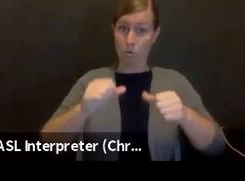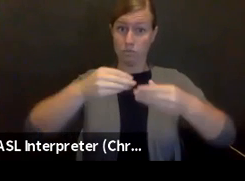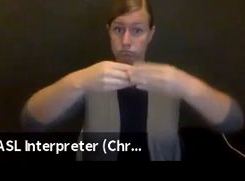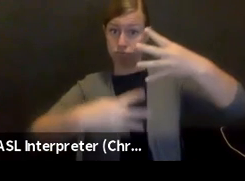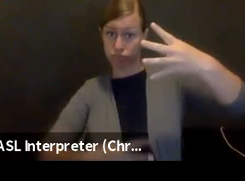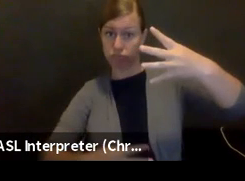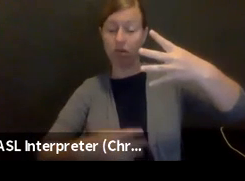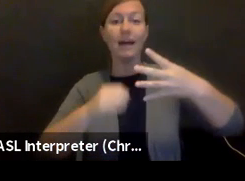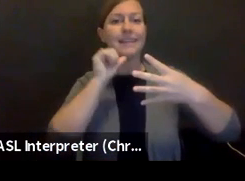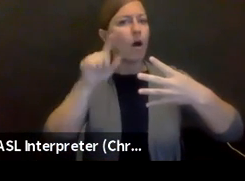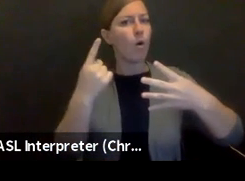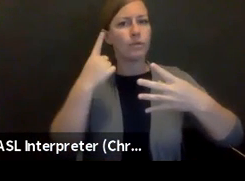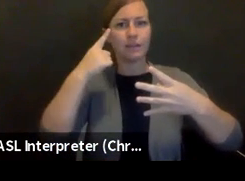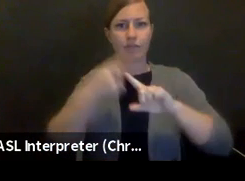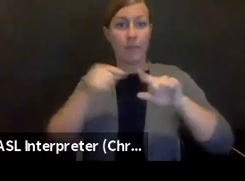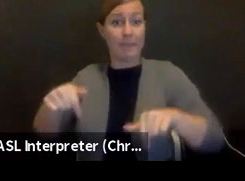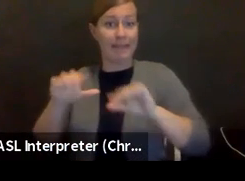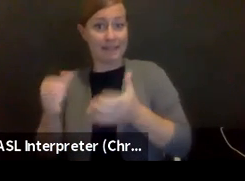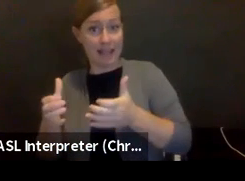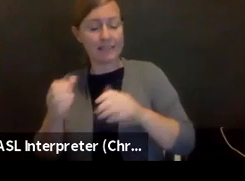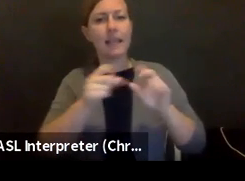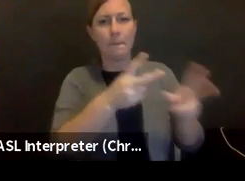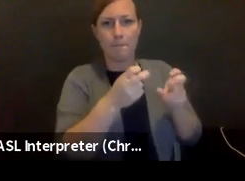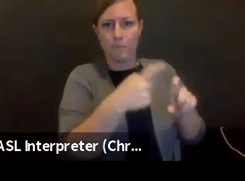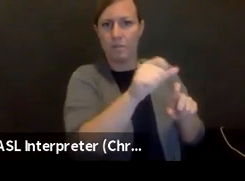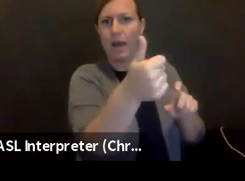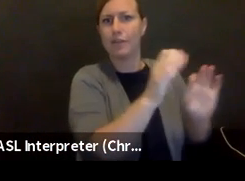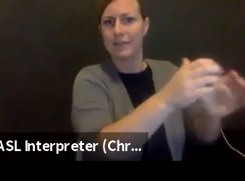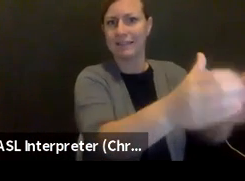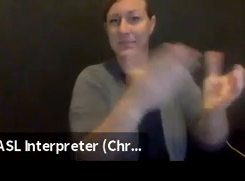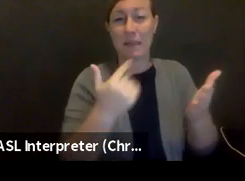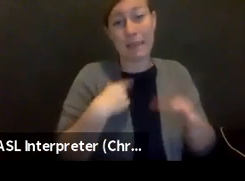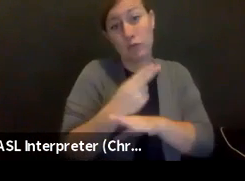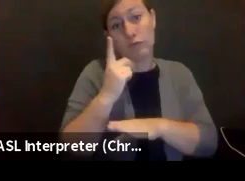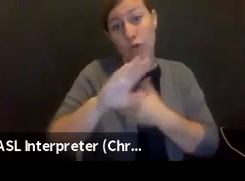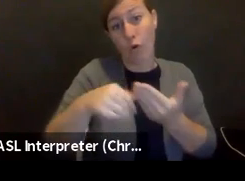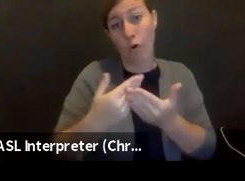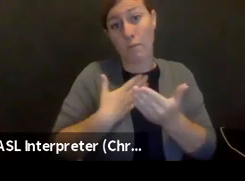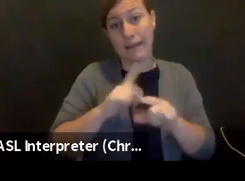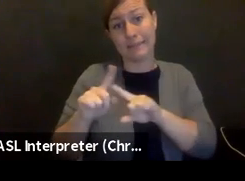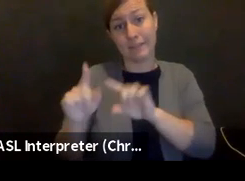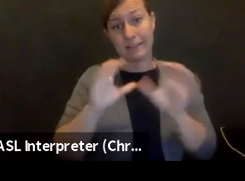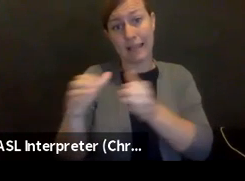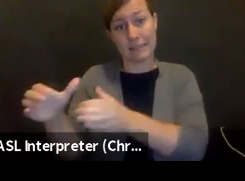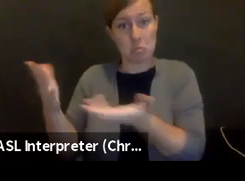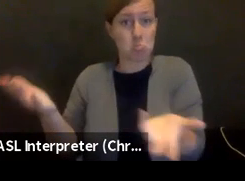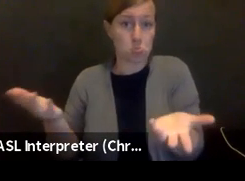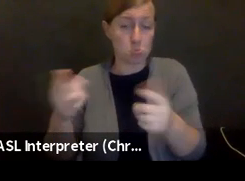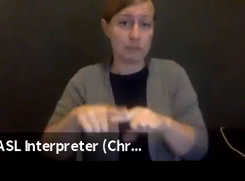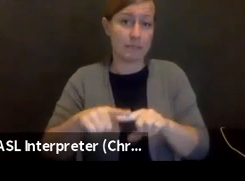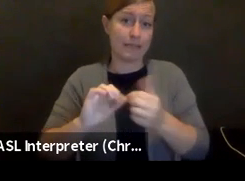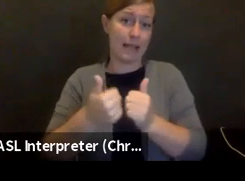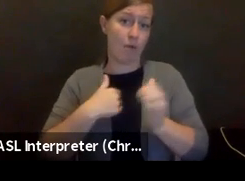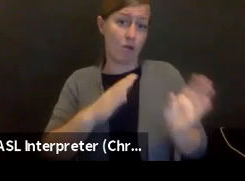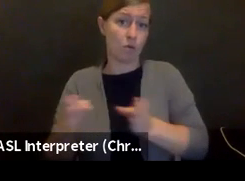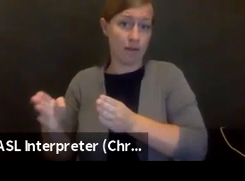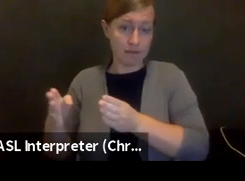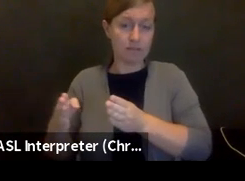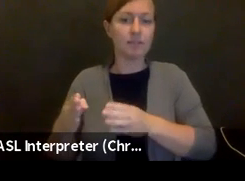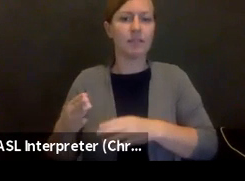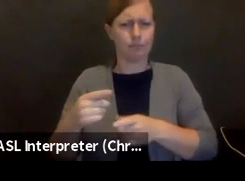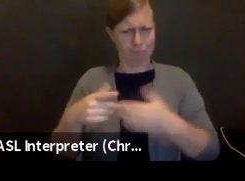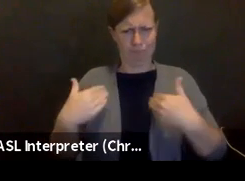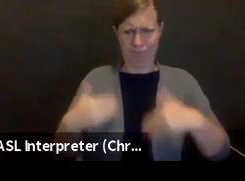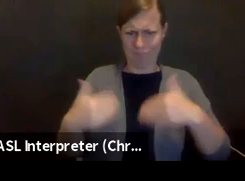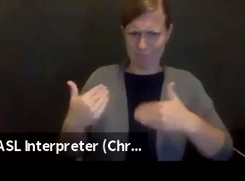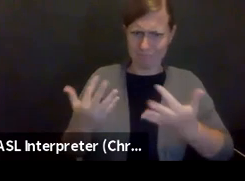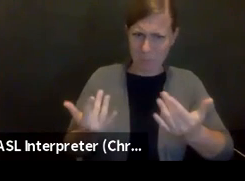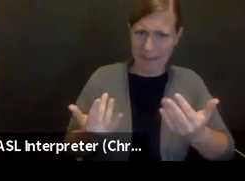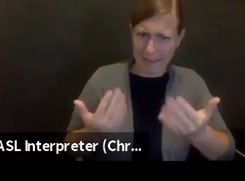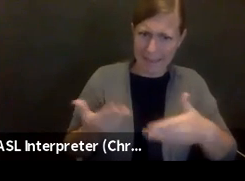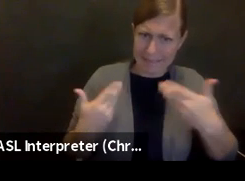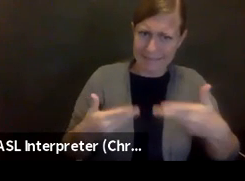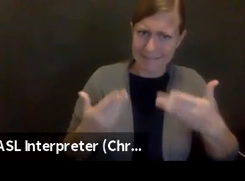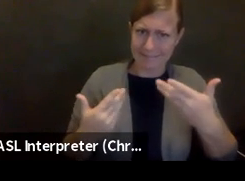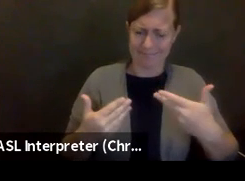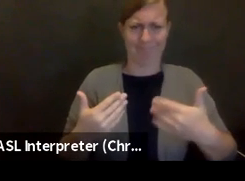Katherine Livick - ESD 112: pull posts from other classes that might be relevant across the board, depending on my organization. And Google is really taking it's sweet time loading up all my classes which is weird because I don't have that many.